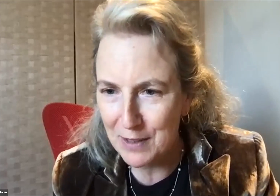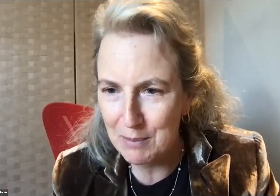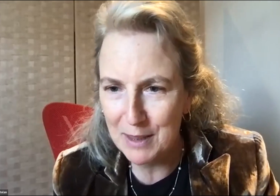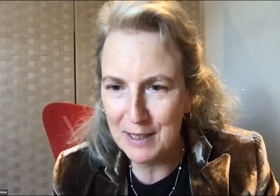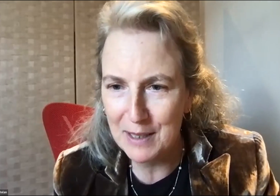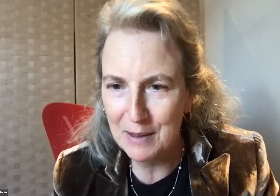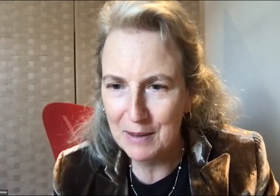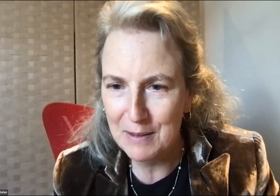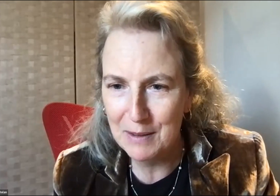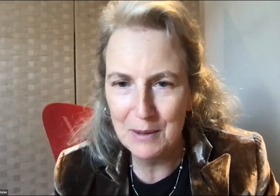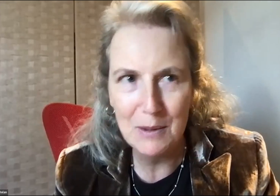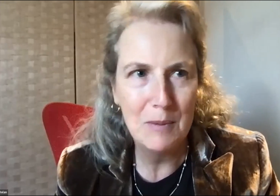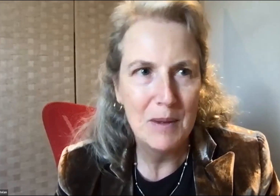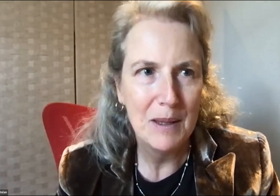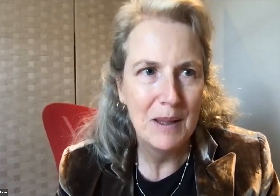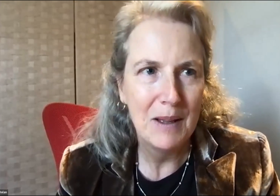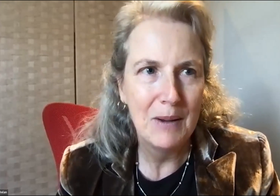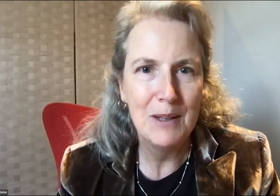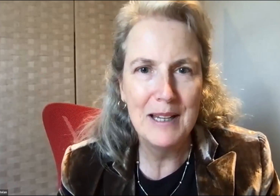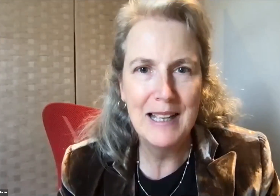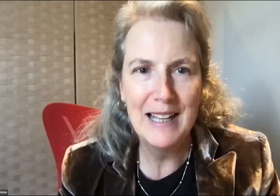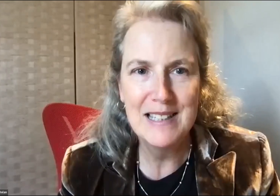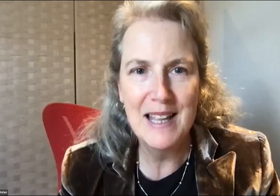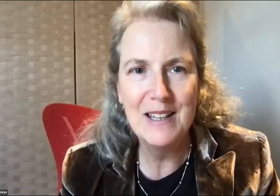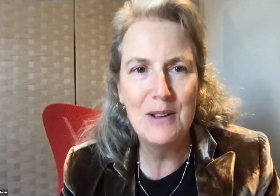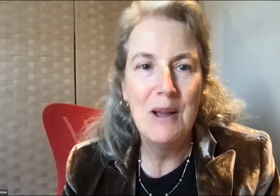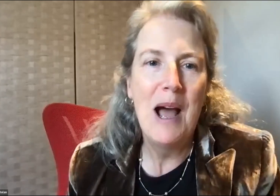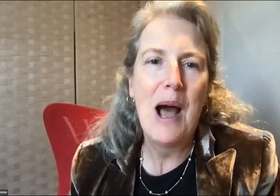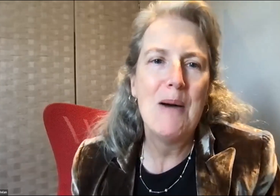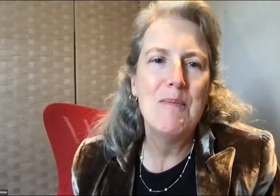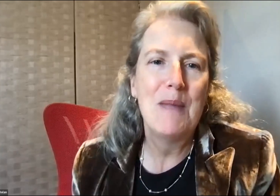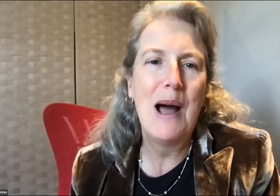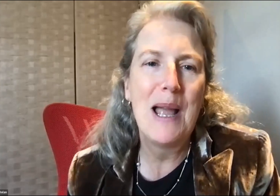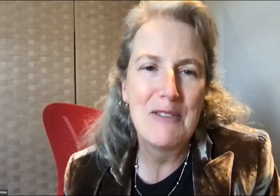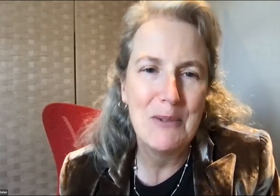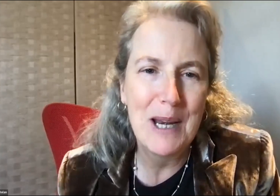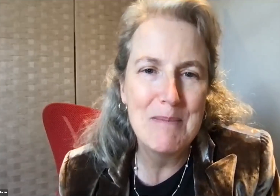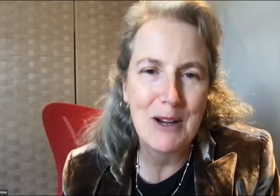Now I gotta find my thing. Oh, hold on guys thank you hi! everyone!